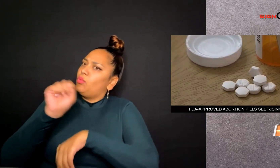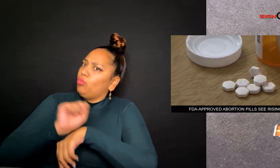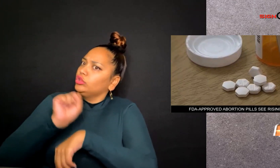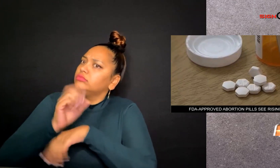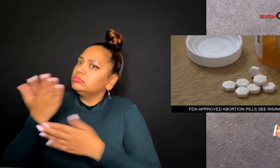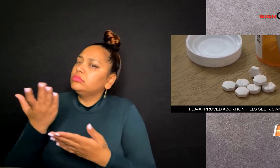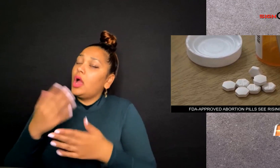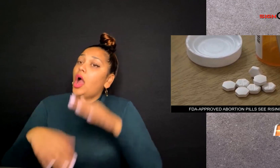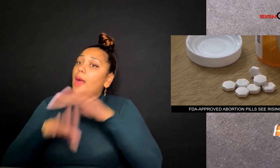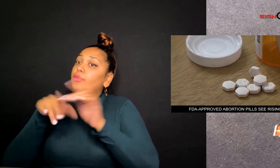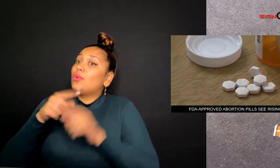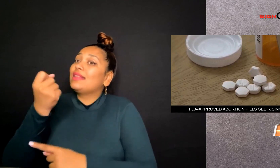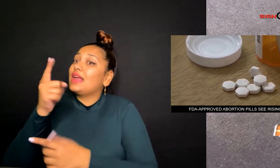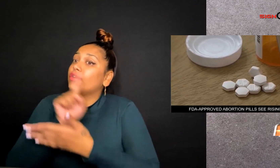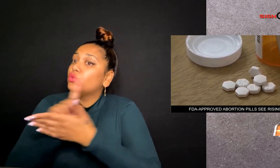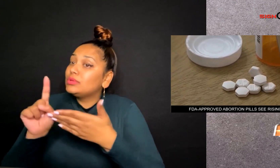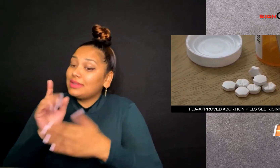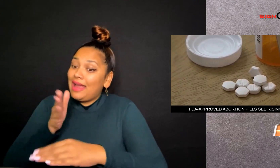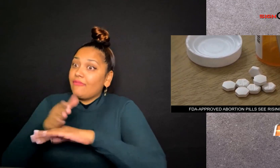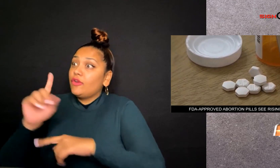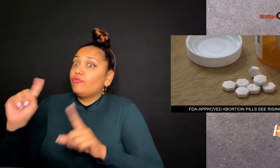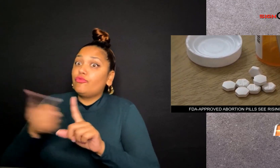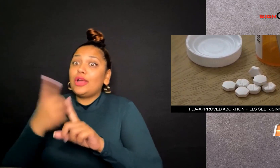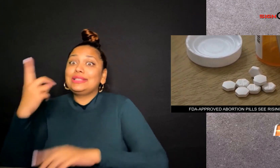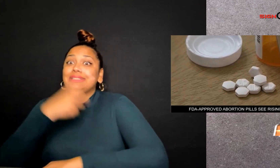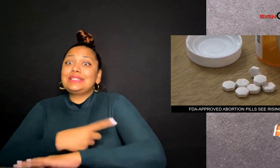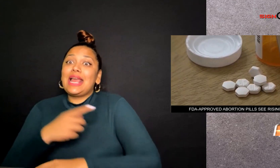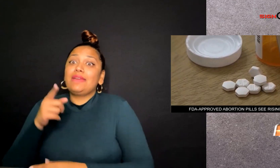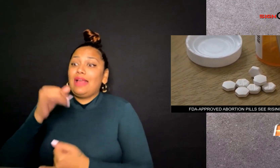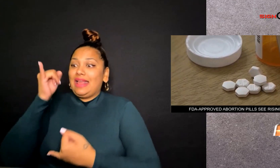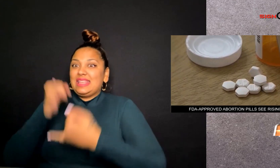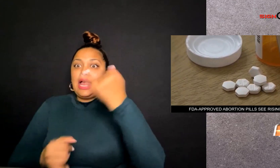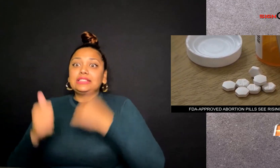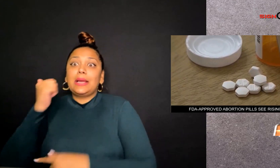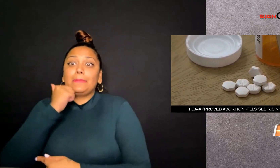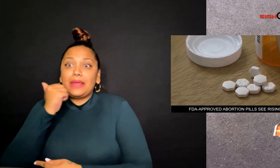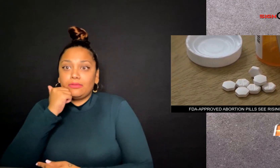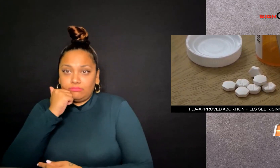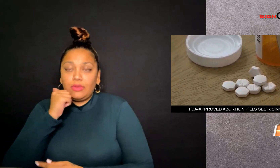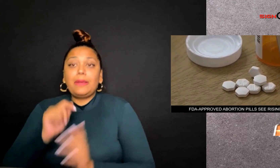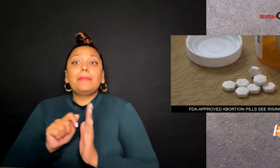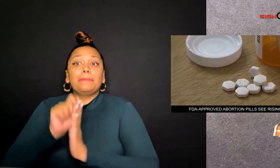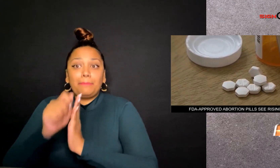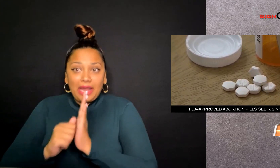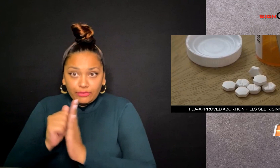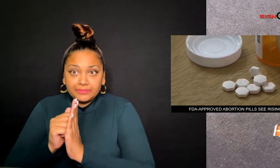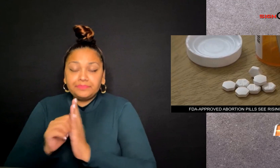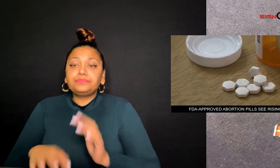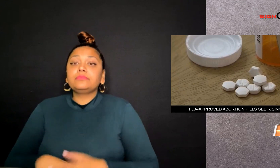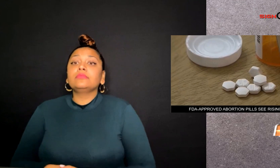pills are safe and effective up to 11 weeks after the first day of the last menstrual